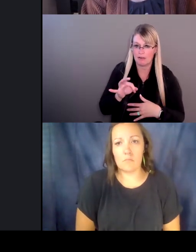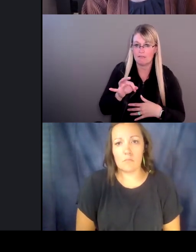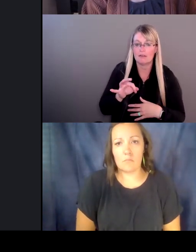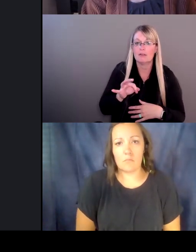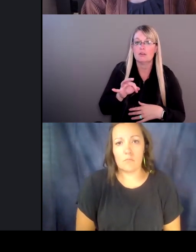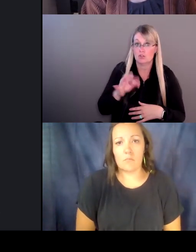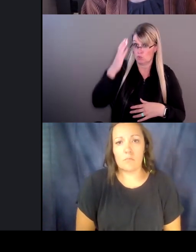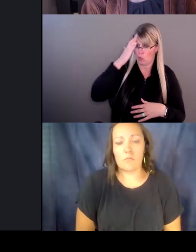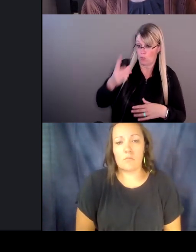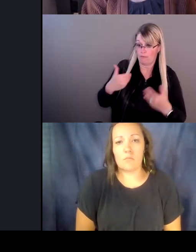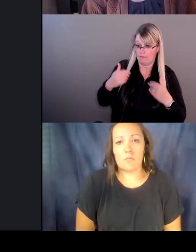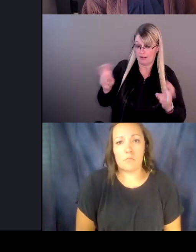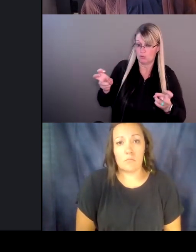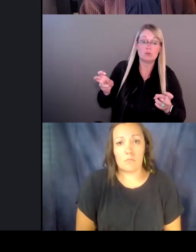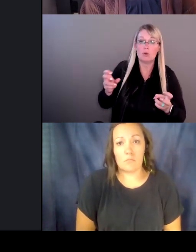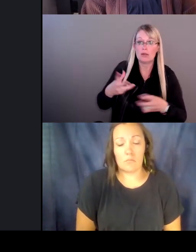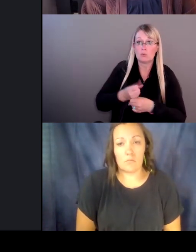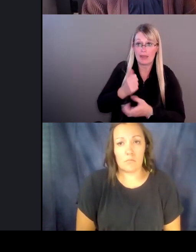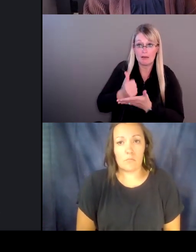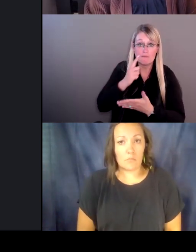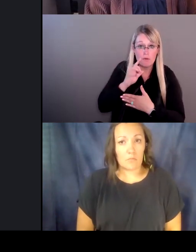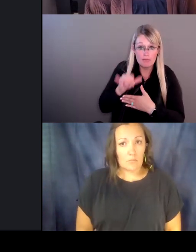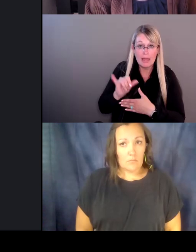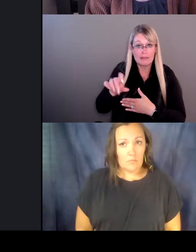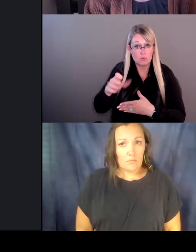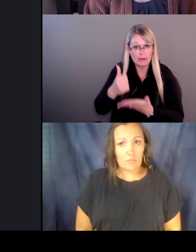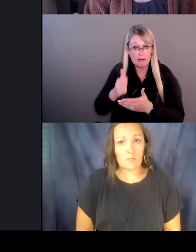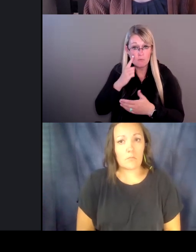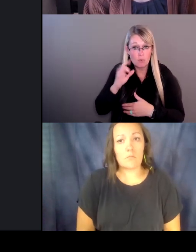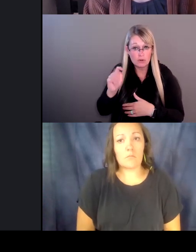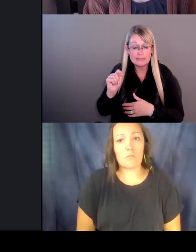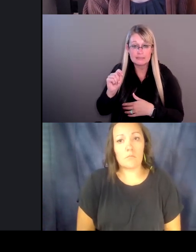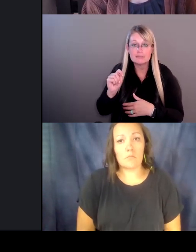that you have an issue and get help for your issue if you need help for it is going to have a lot of